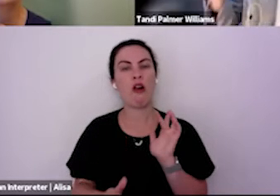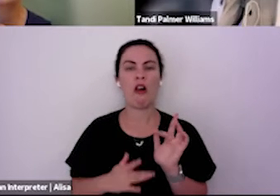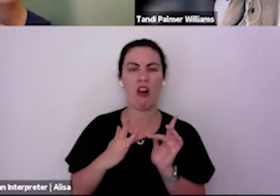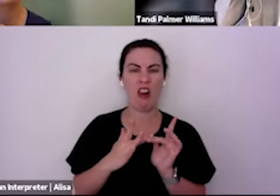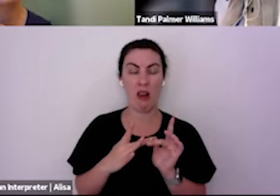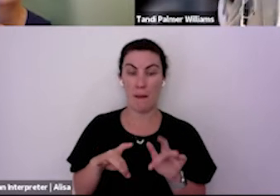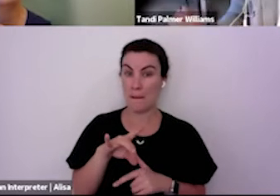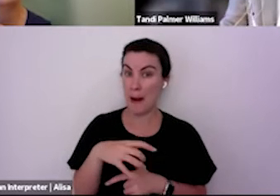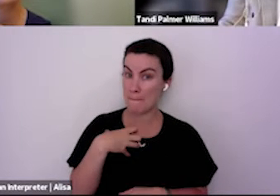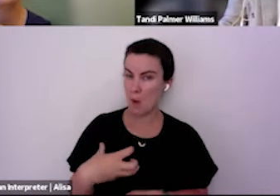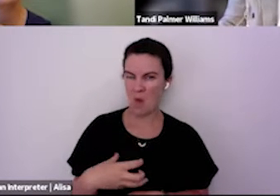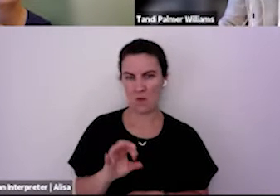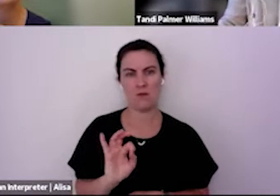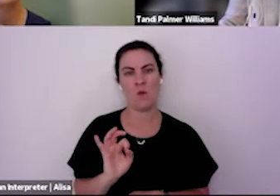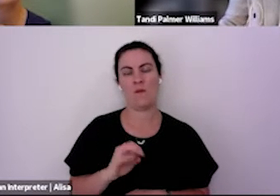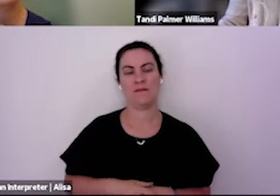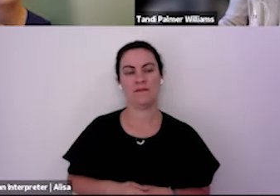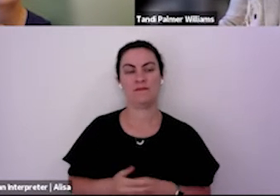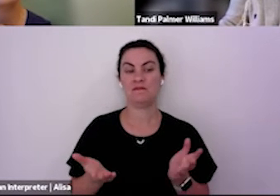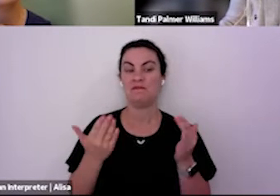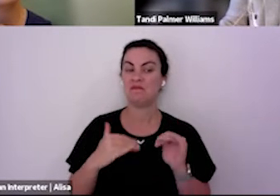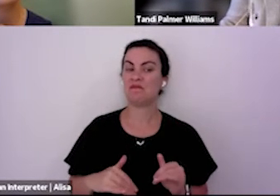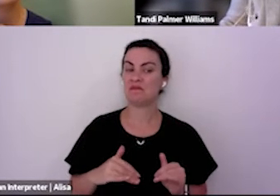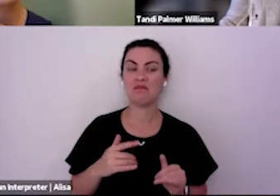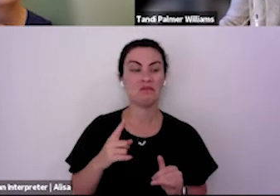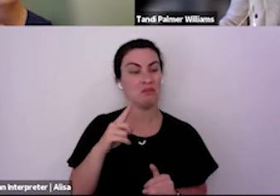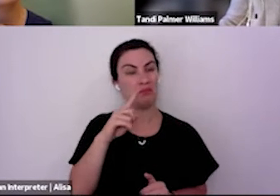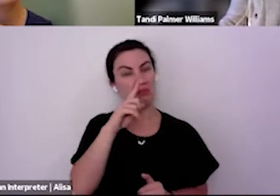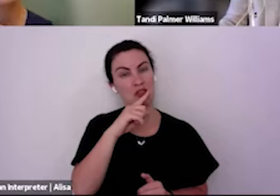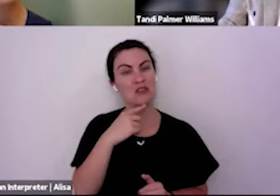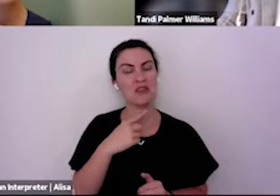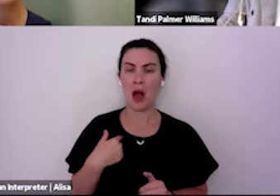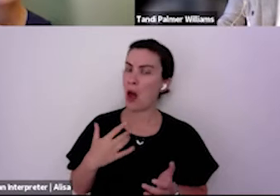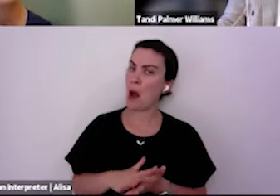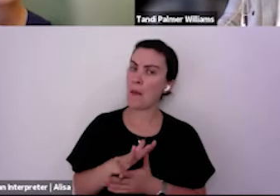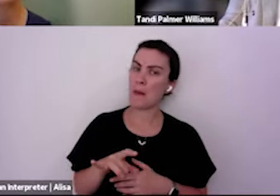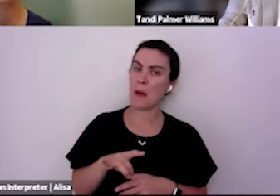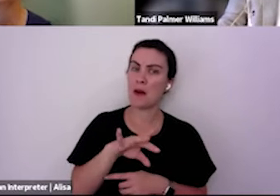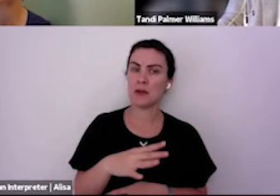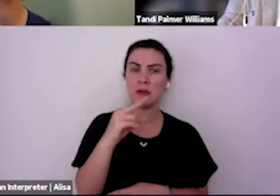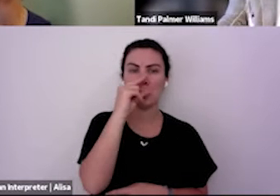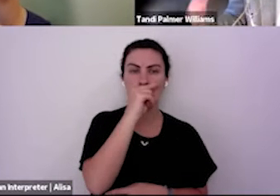I'd be happy to pay a small, not the same as attending in person, fee for this digital experiences.